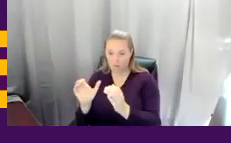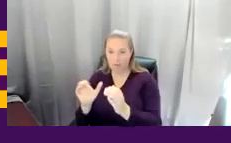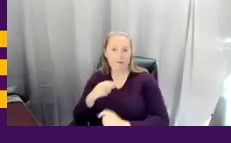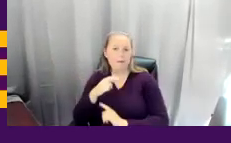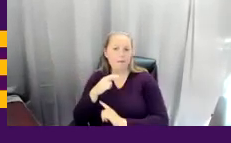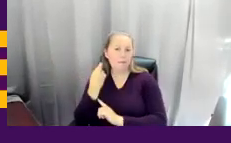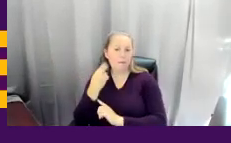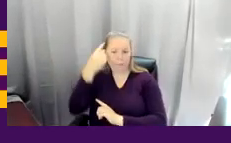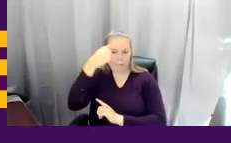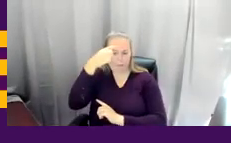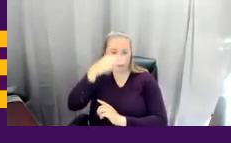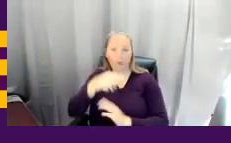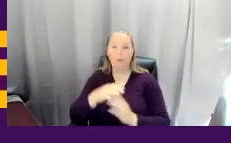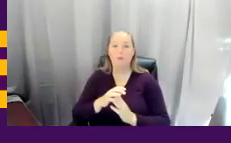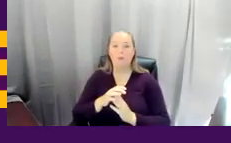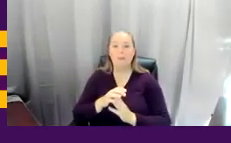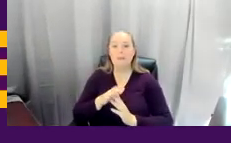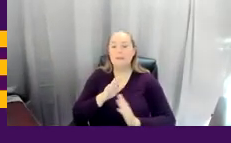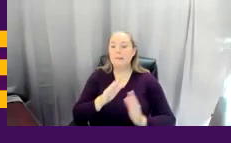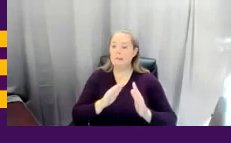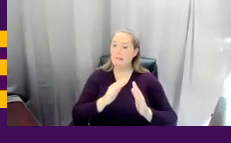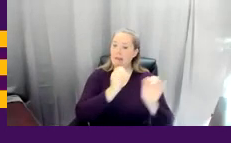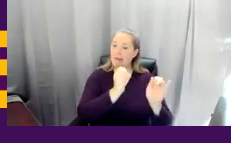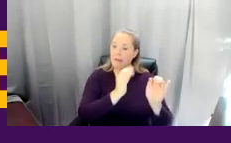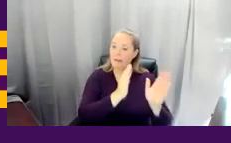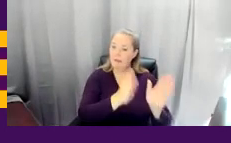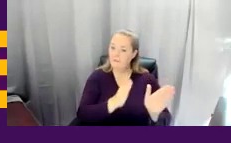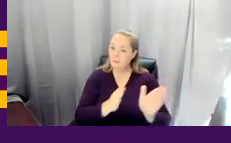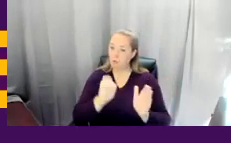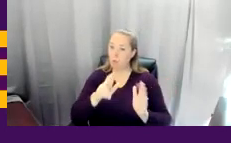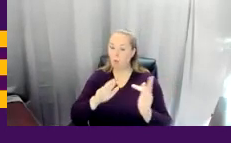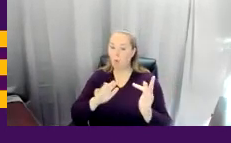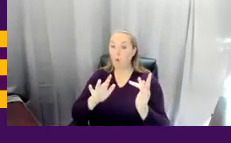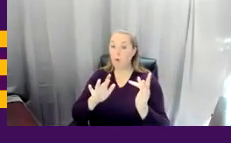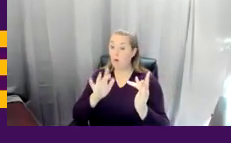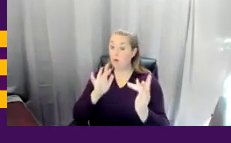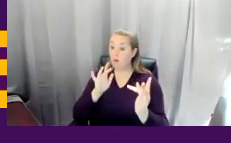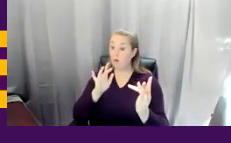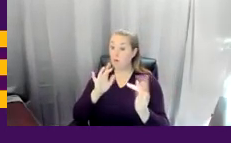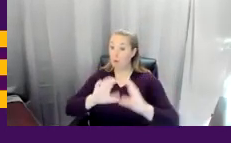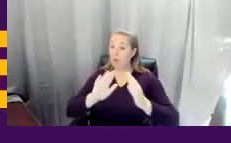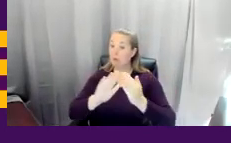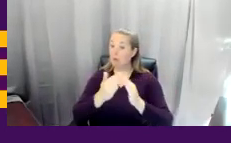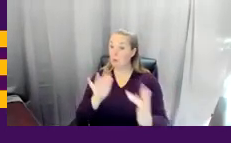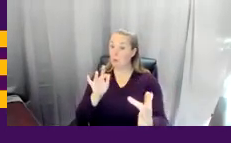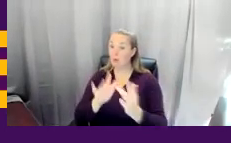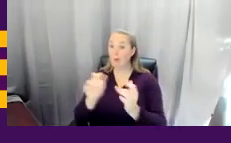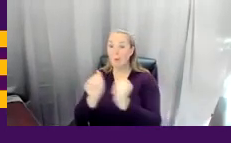TO ASSESSMENTS THAT FOCUS ON ELIMINATING THE NEEDS OF COMMUNITIES AT RISK OF INCREASED